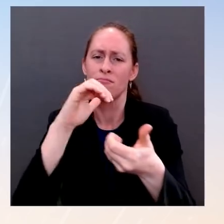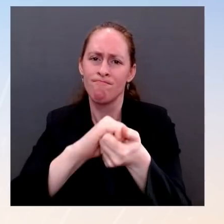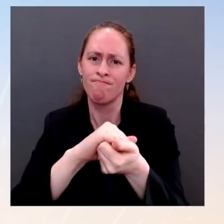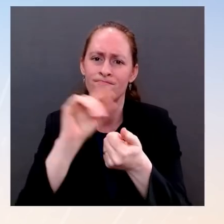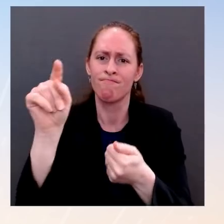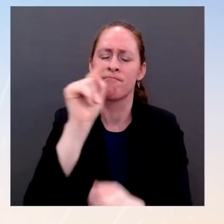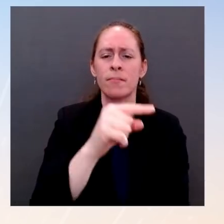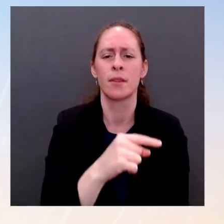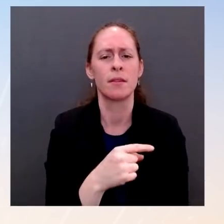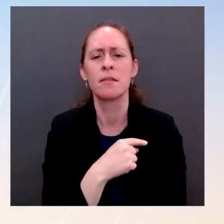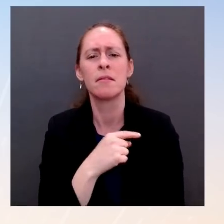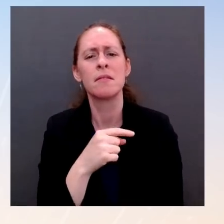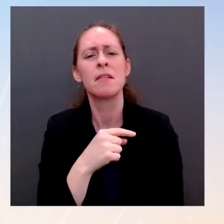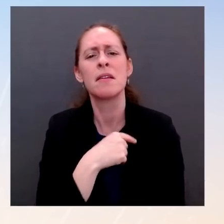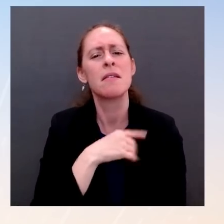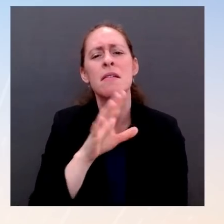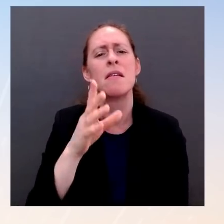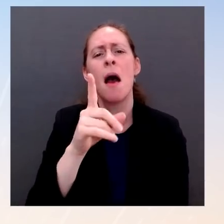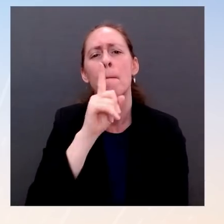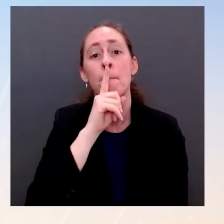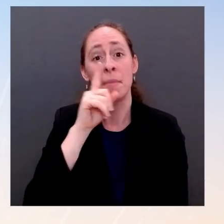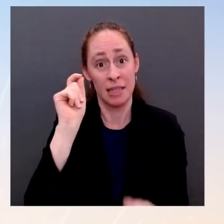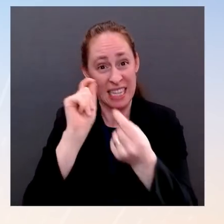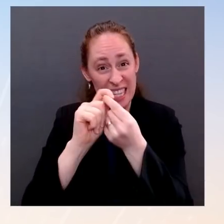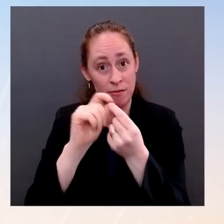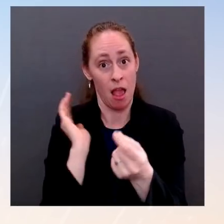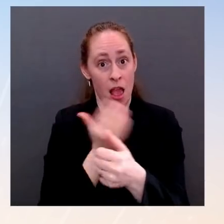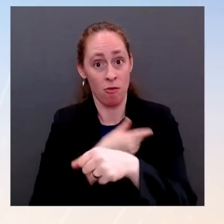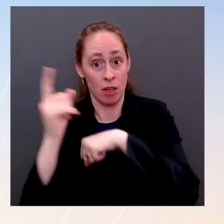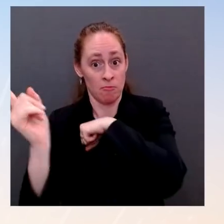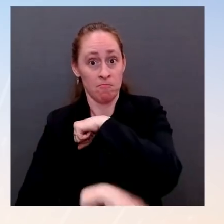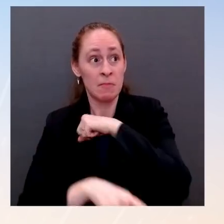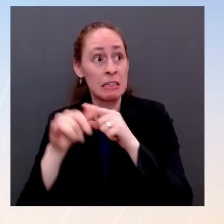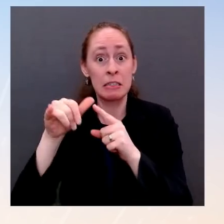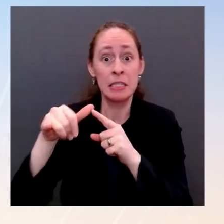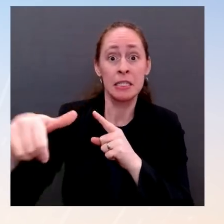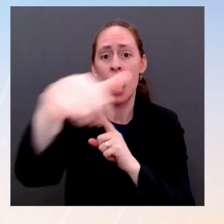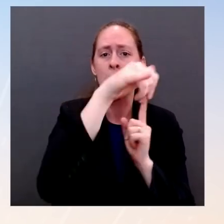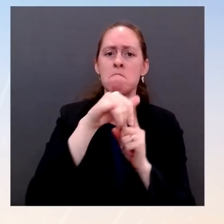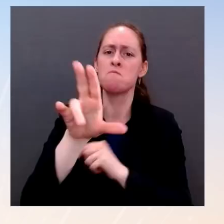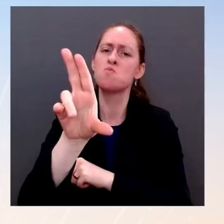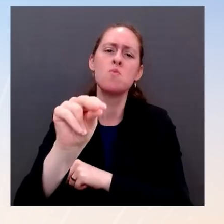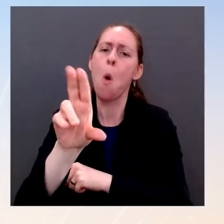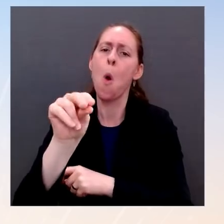a recognition of the core principles that are at stake, whether we share the resolve to defend those principles